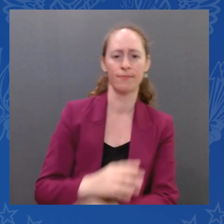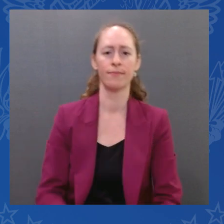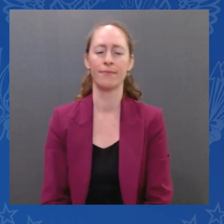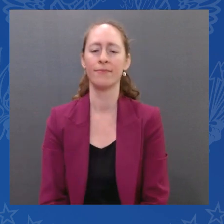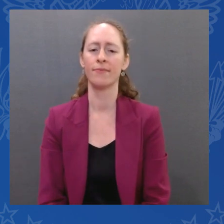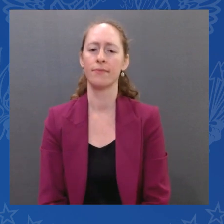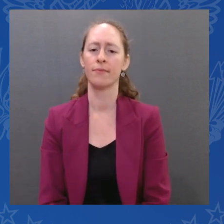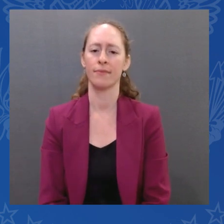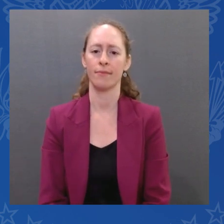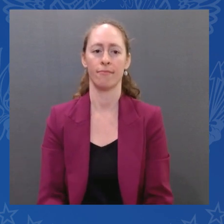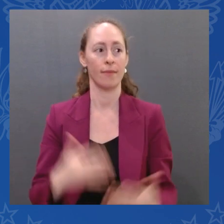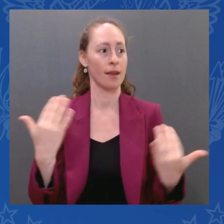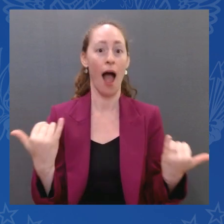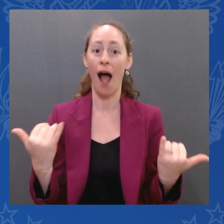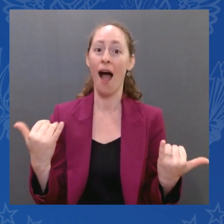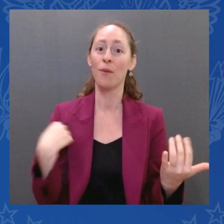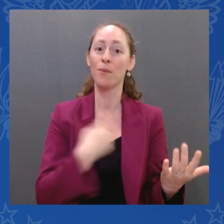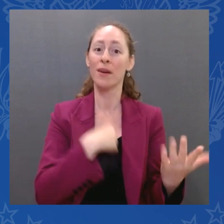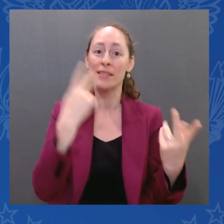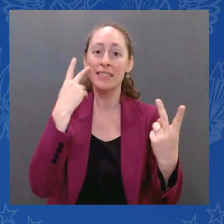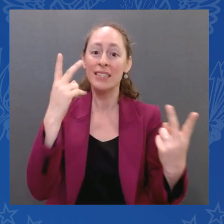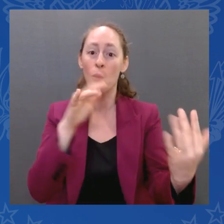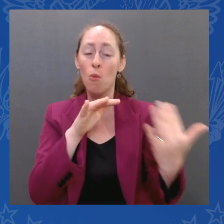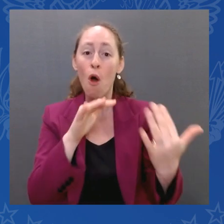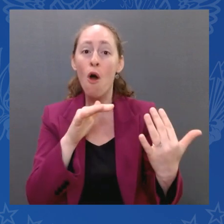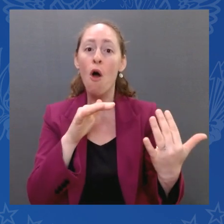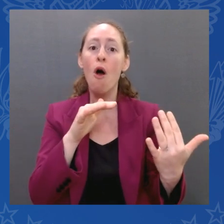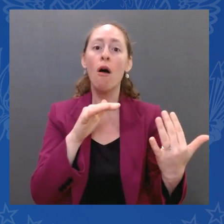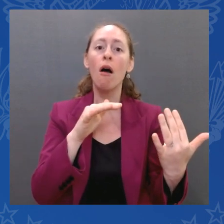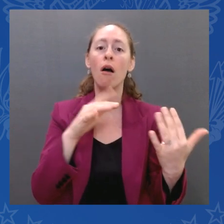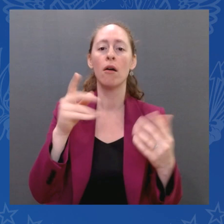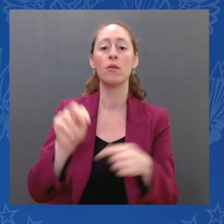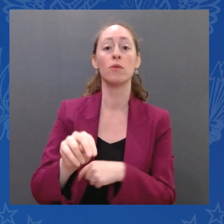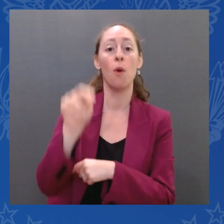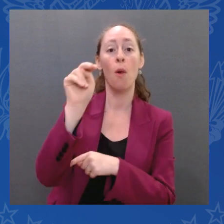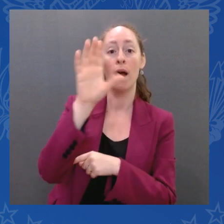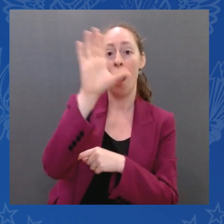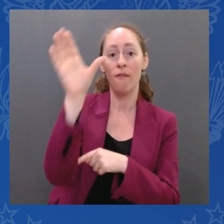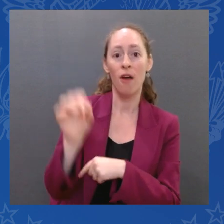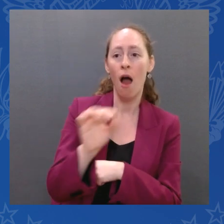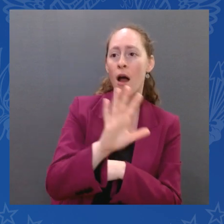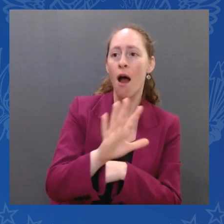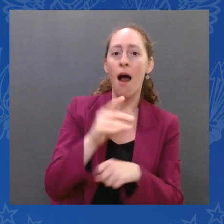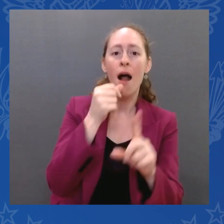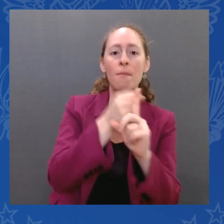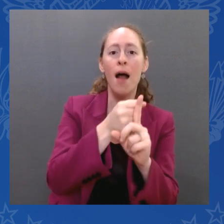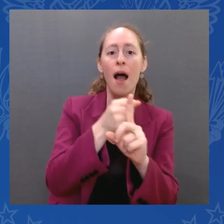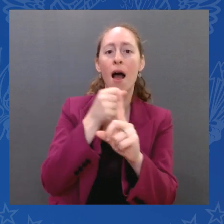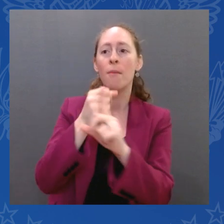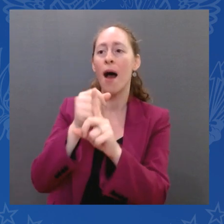This trip, Mr. President, is your journey of peace from Israel to Saudi Arabia,